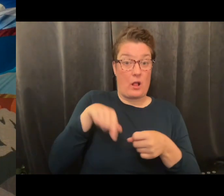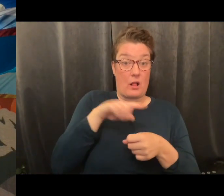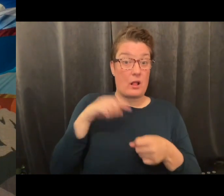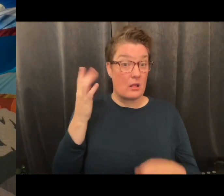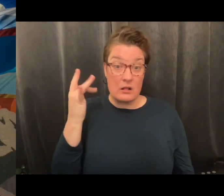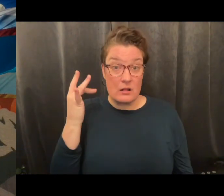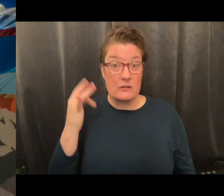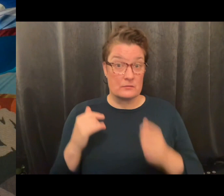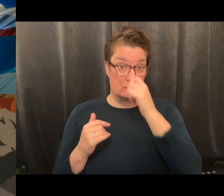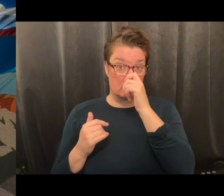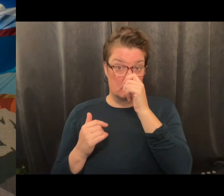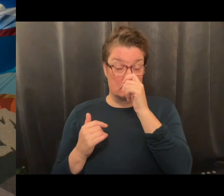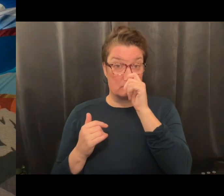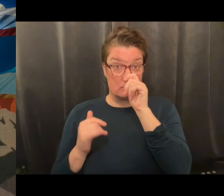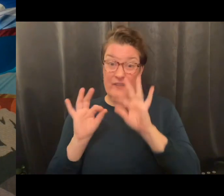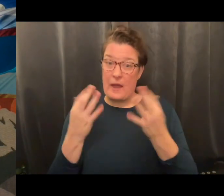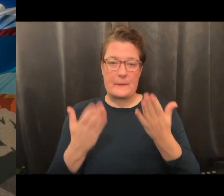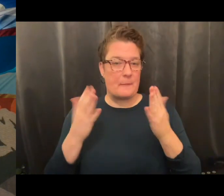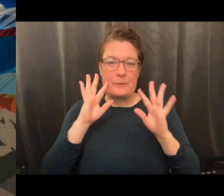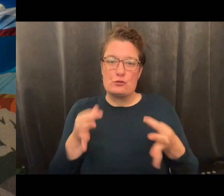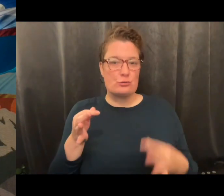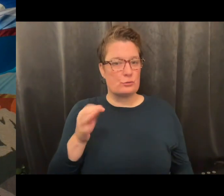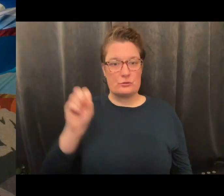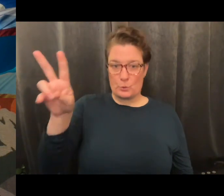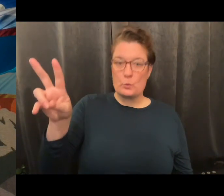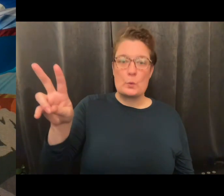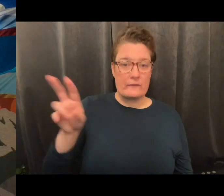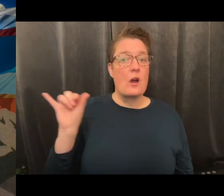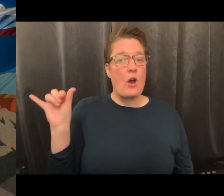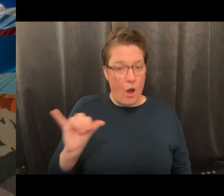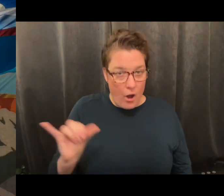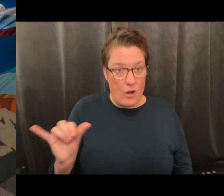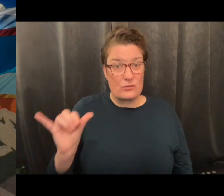And also because olympia has not been a supportive place for them, and we